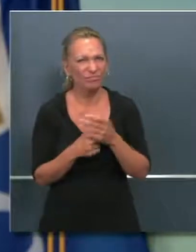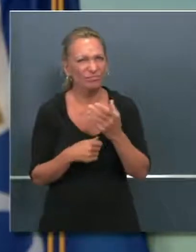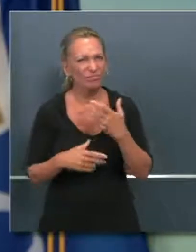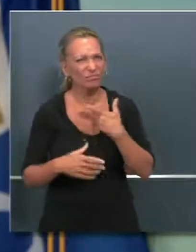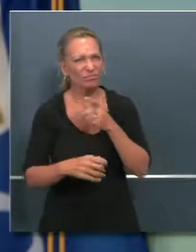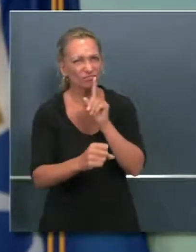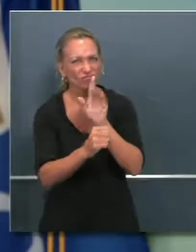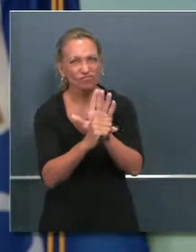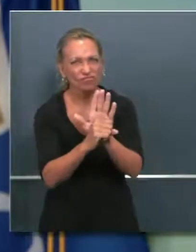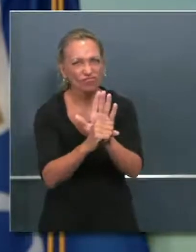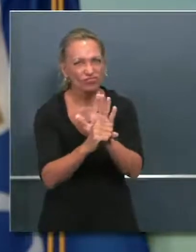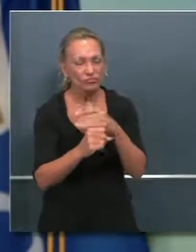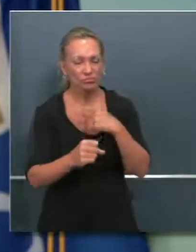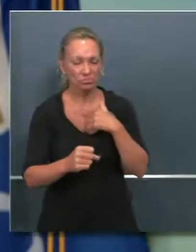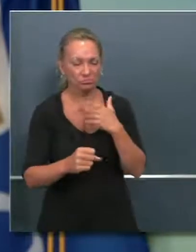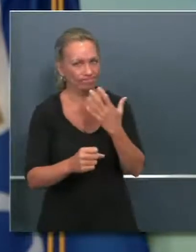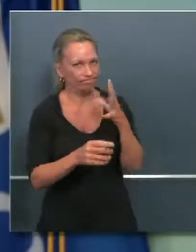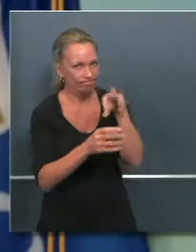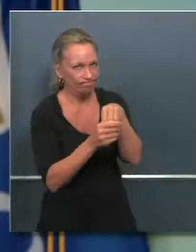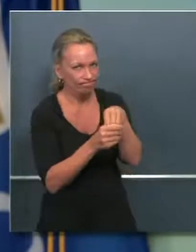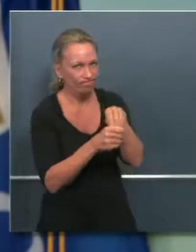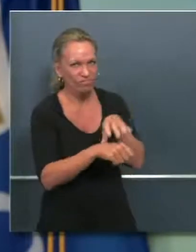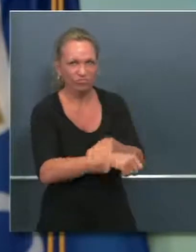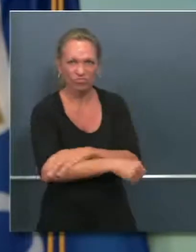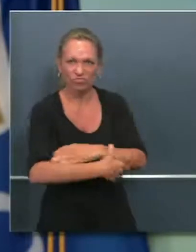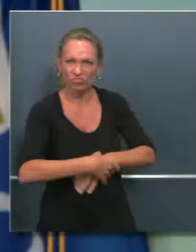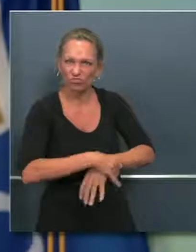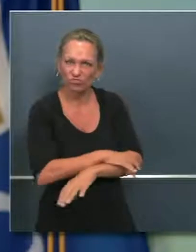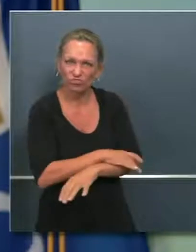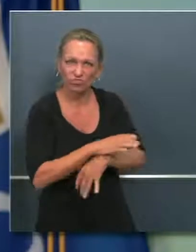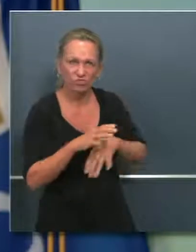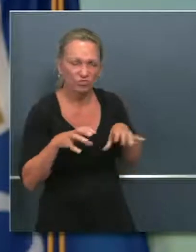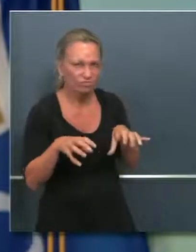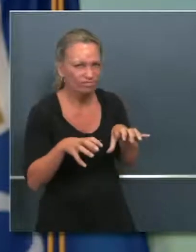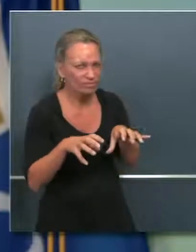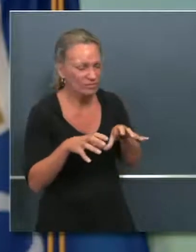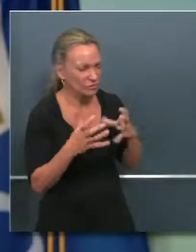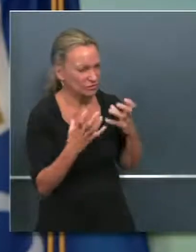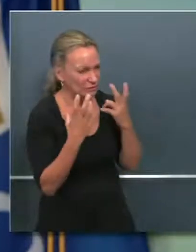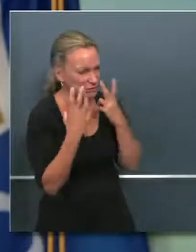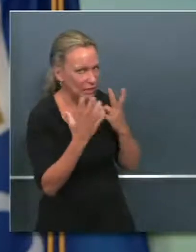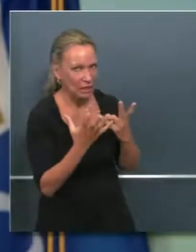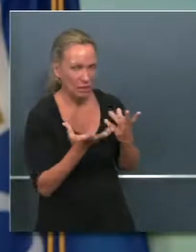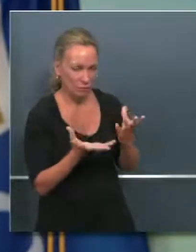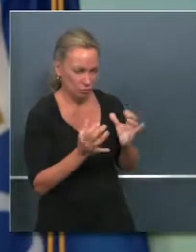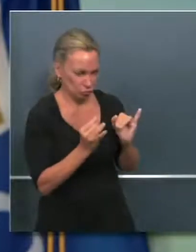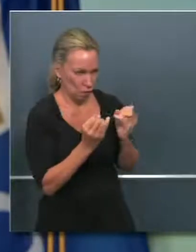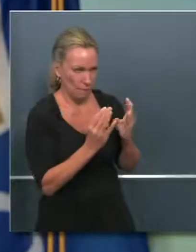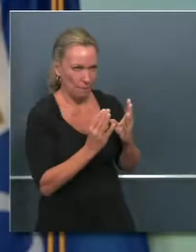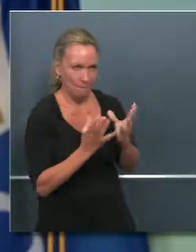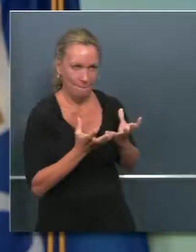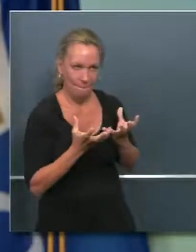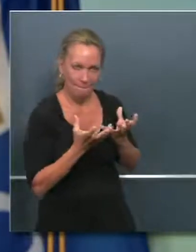the costs associated with incorporating as a new business startup for the next year provides tens